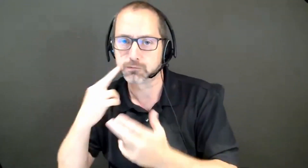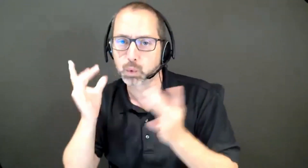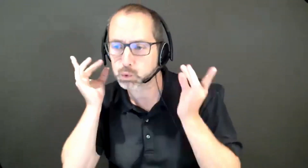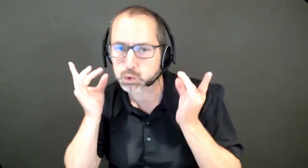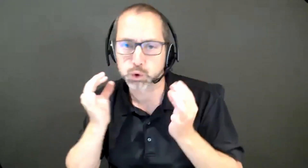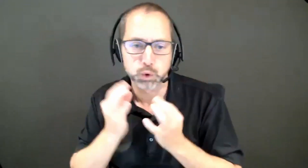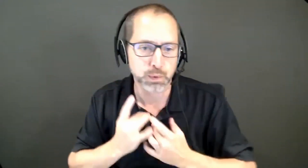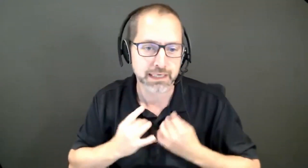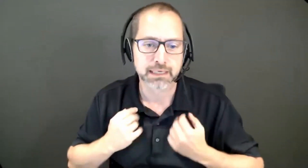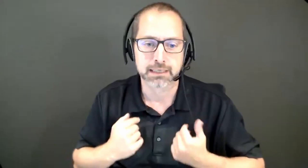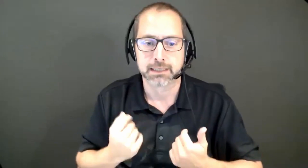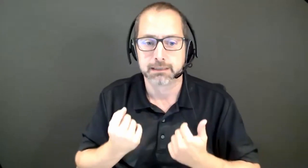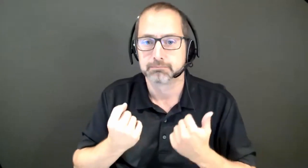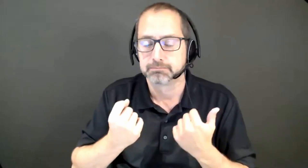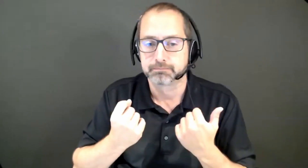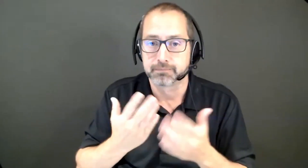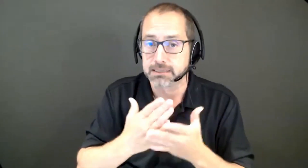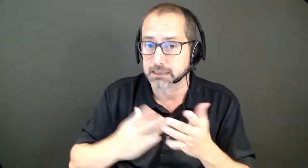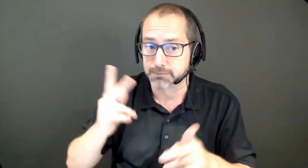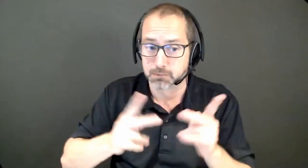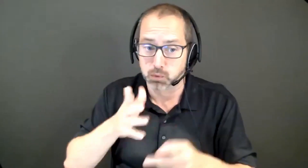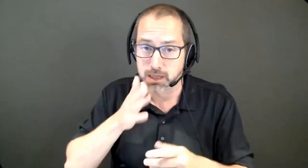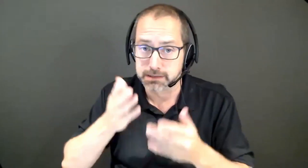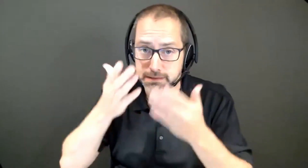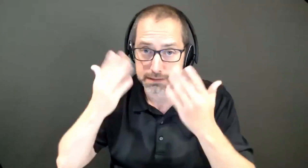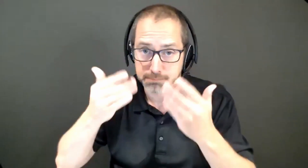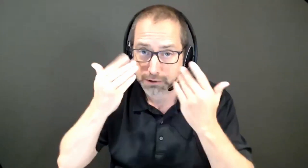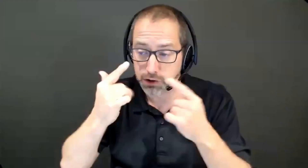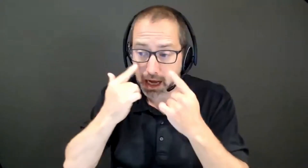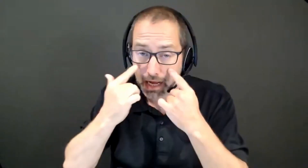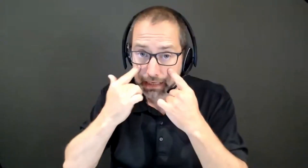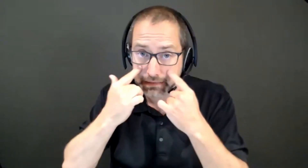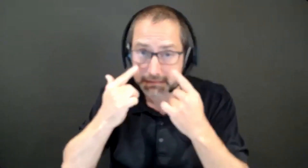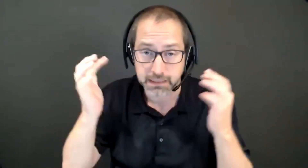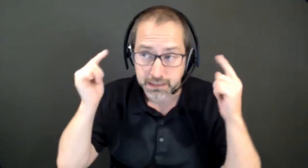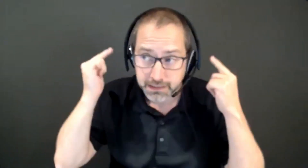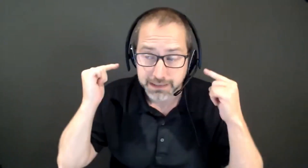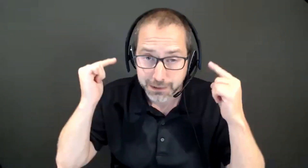they’ll smudge their eyes, they smudge their ears, they smudge their mouths,